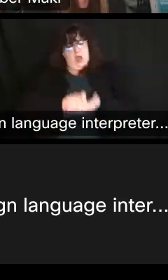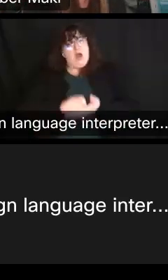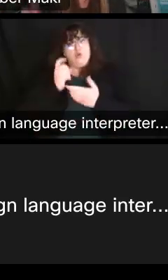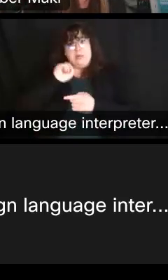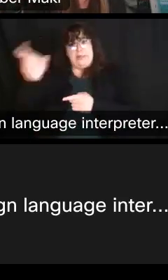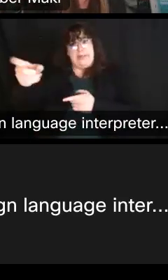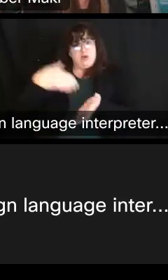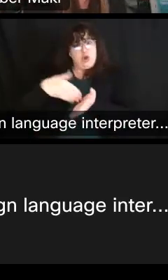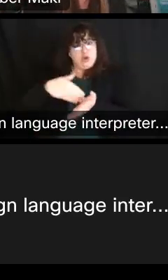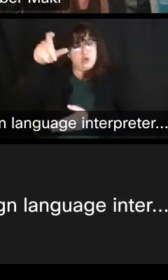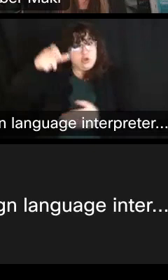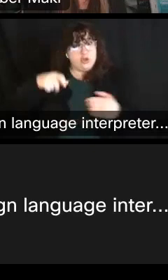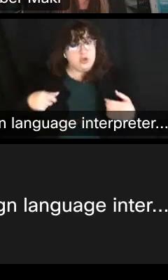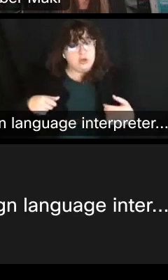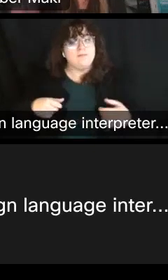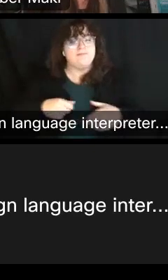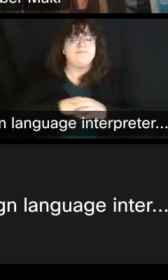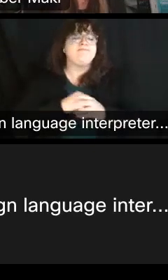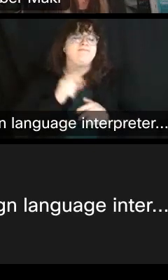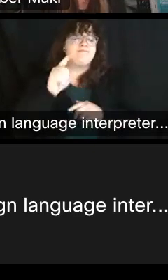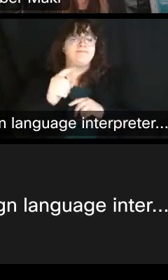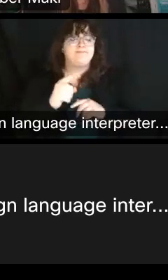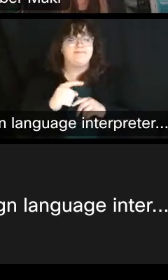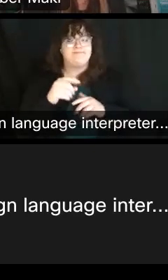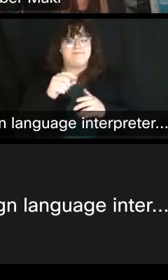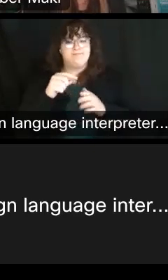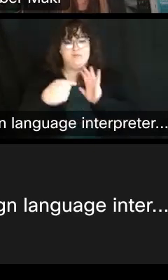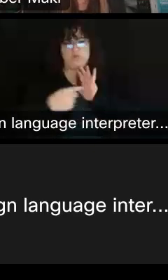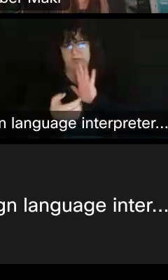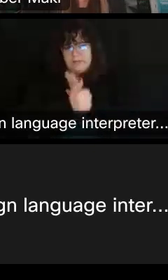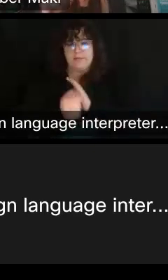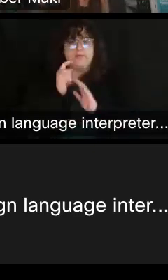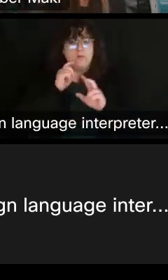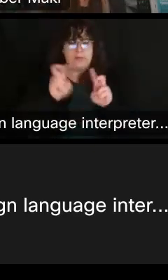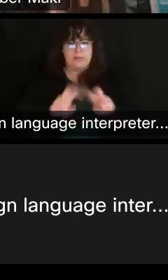Demonstrated skills and assessment of challenging behavior. Writing reports on those things,